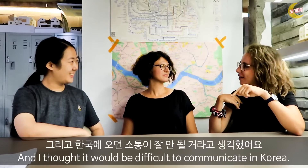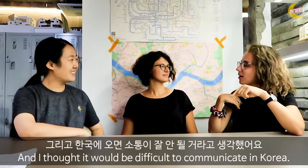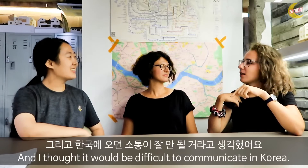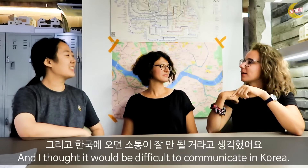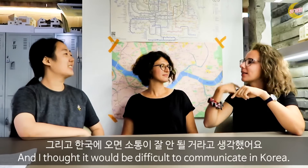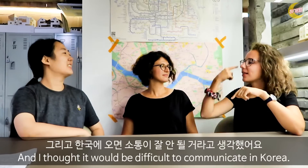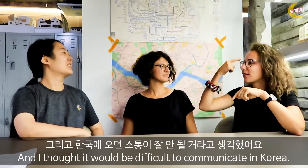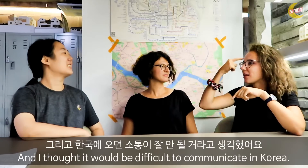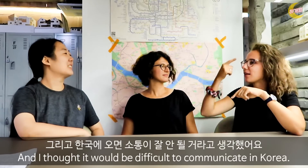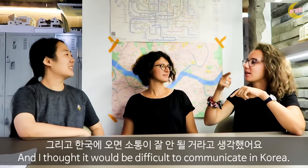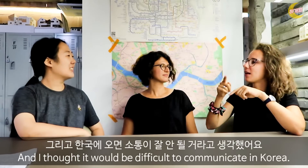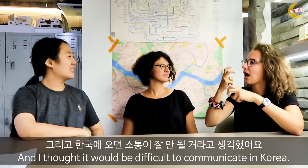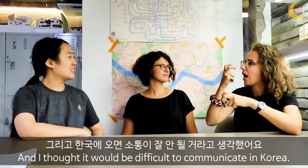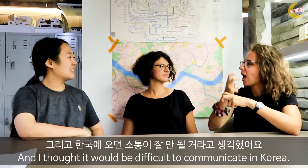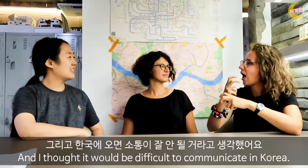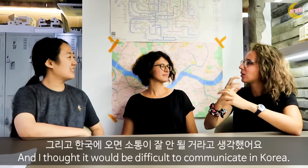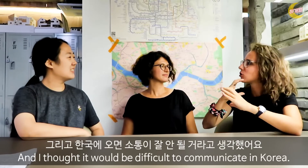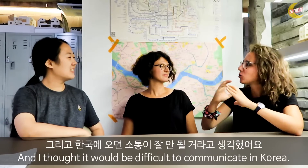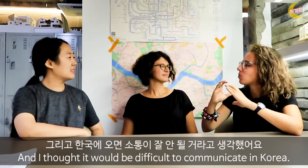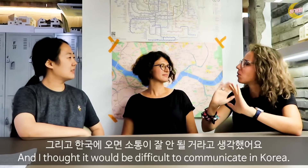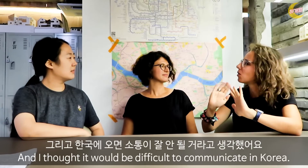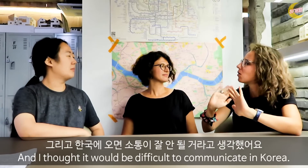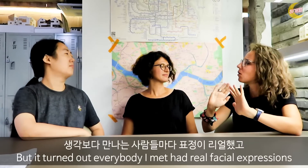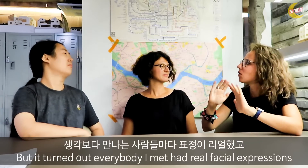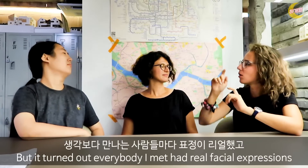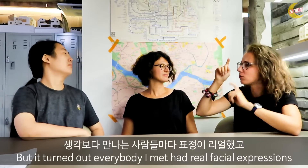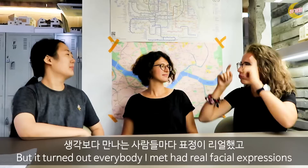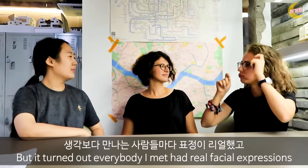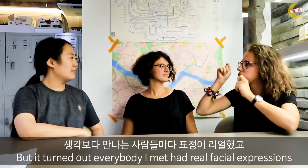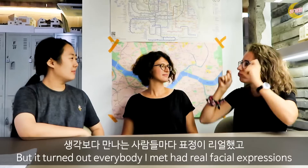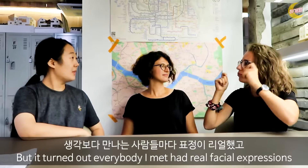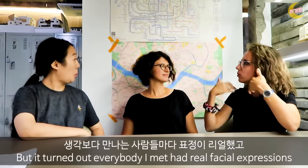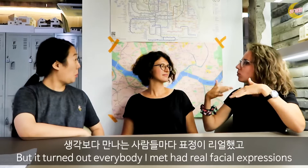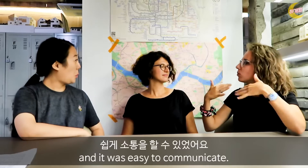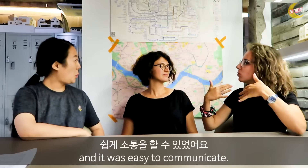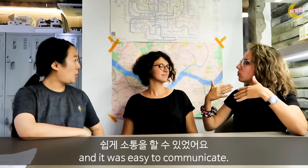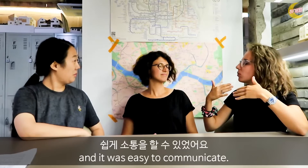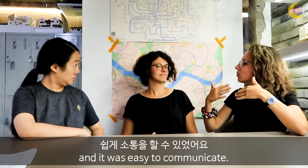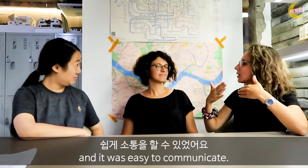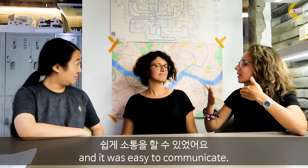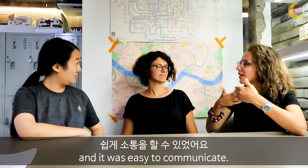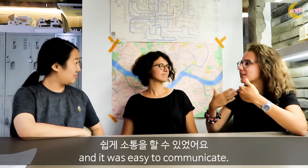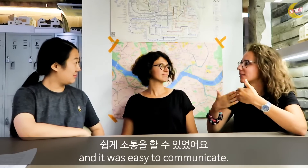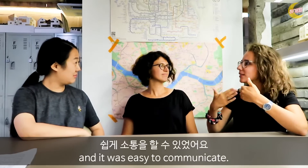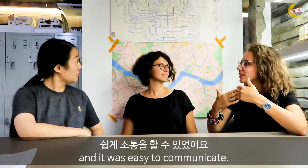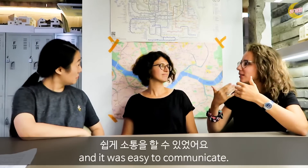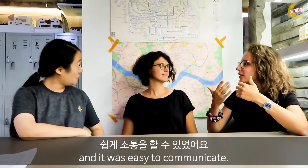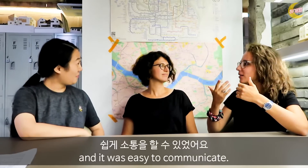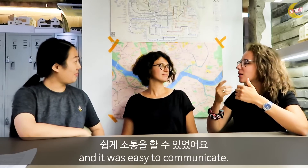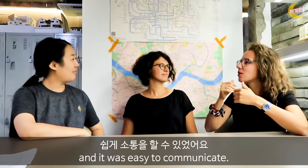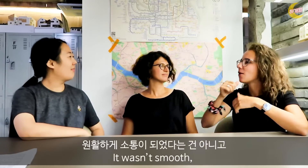And I thought it would be difficult to communicate in Korea. But it turned out everybody I met had real facial expressions and it was easy to communicate.